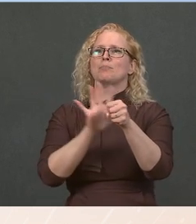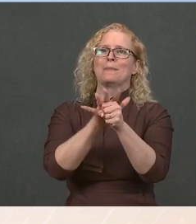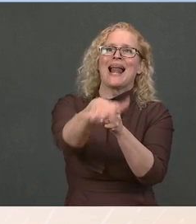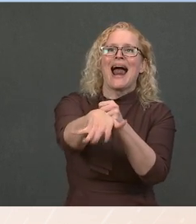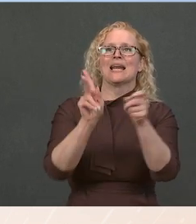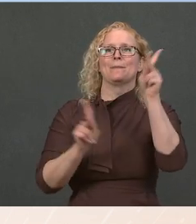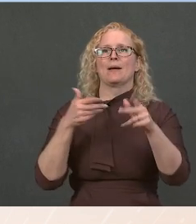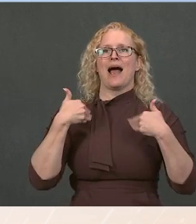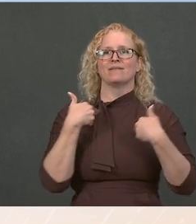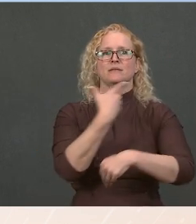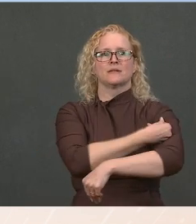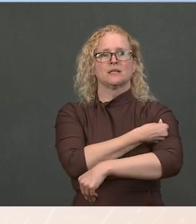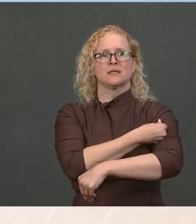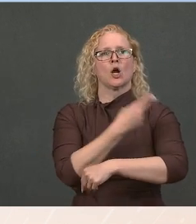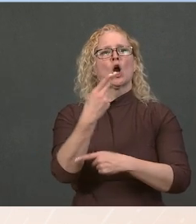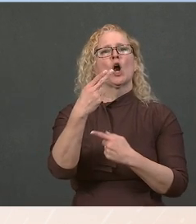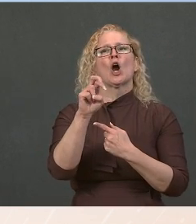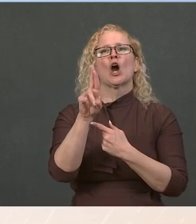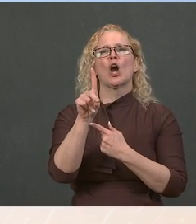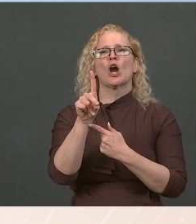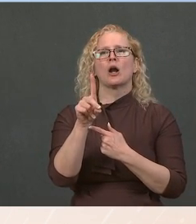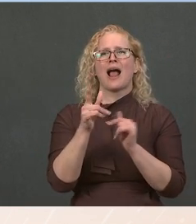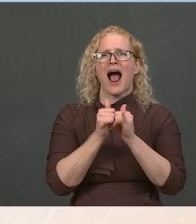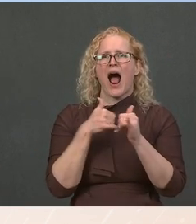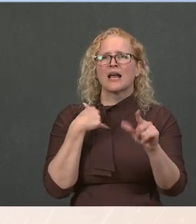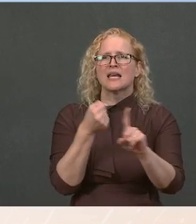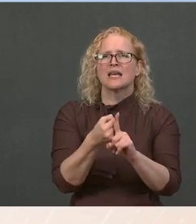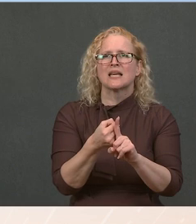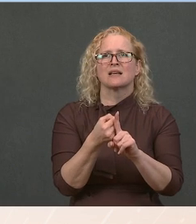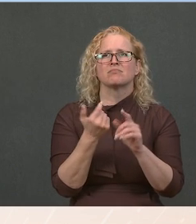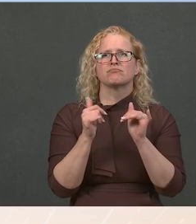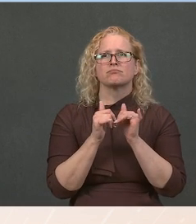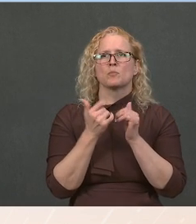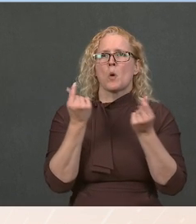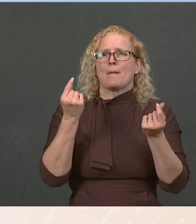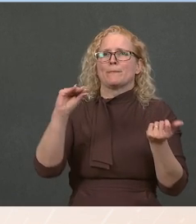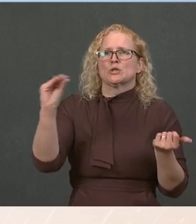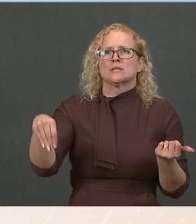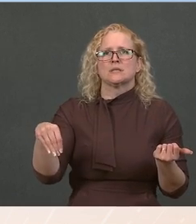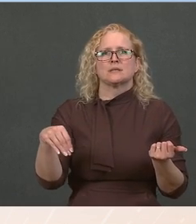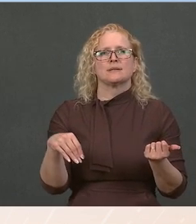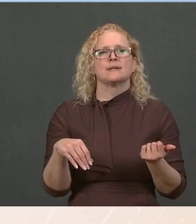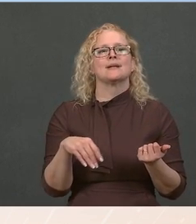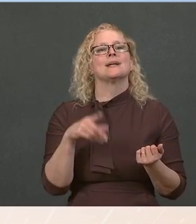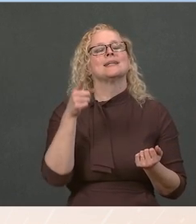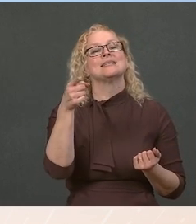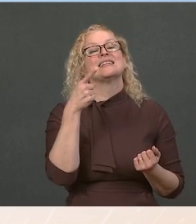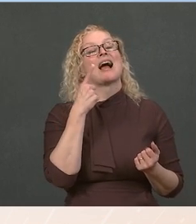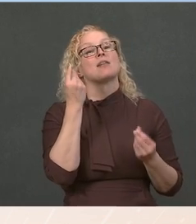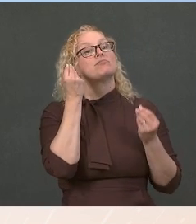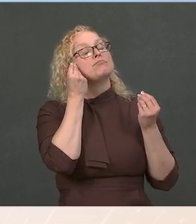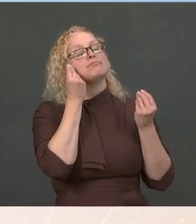I get wanting to get a sense of the herd immunity. But that's not our focus right now. Our focus is to make sure that we do everything